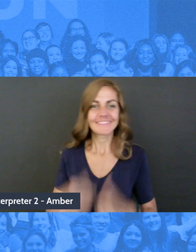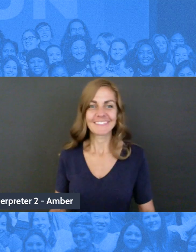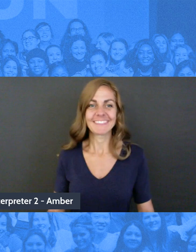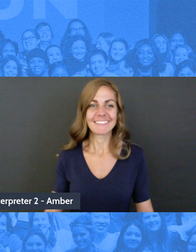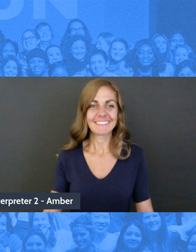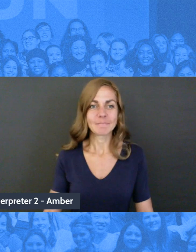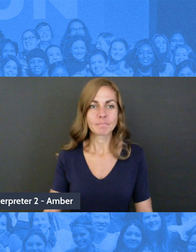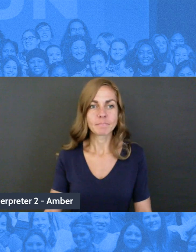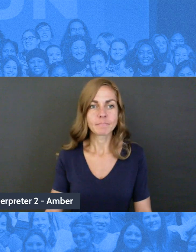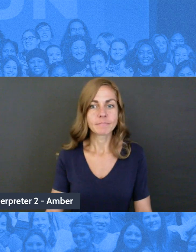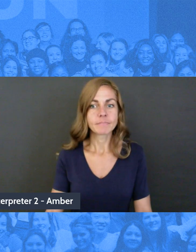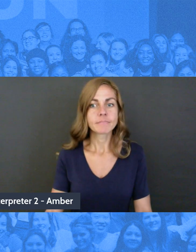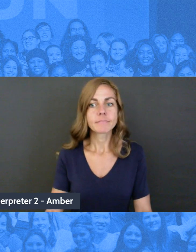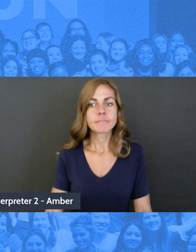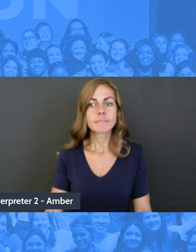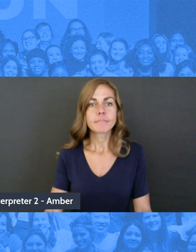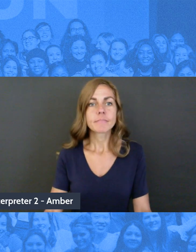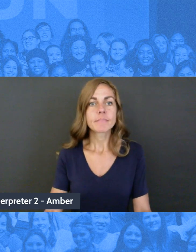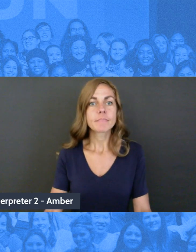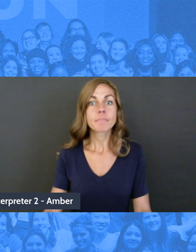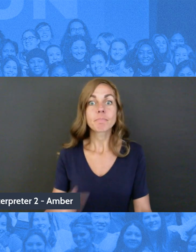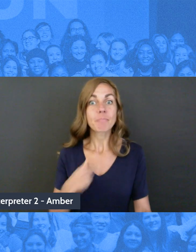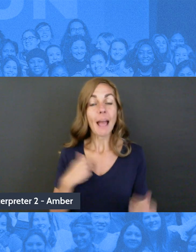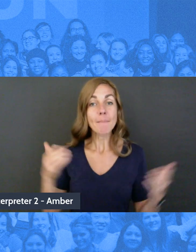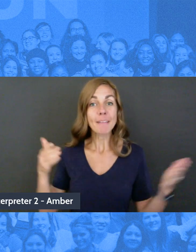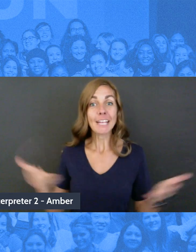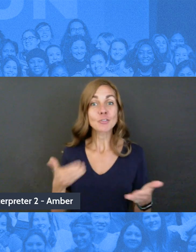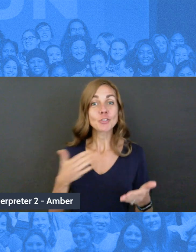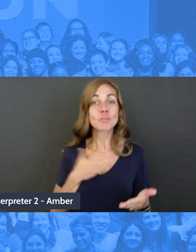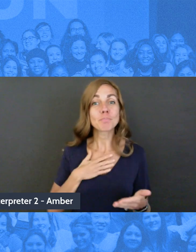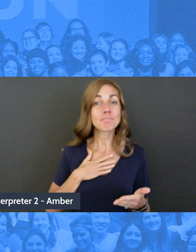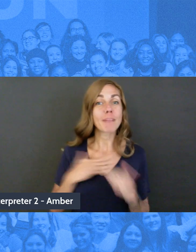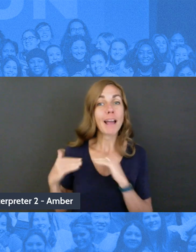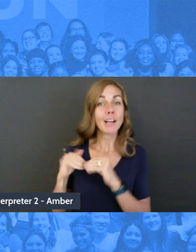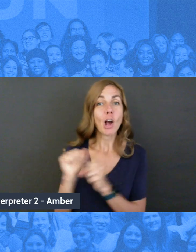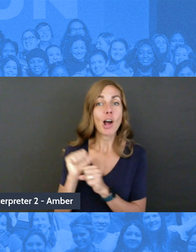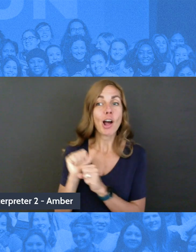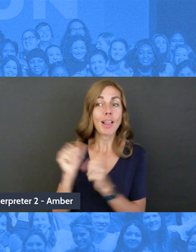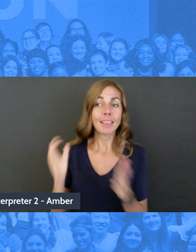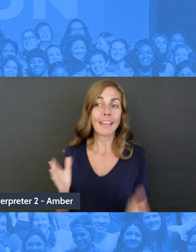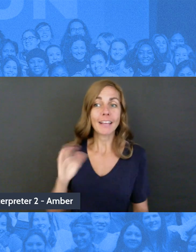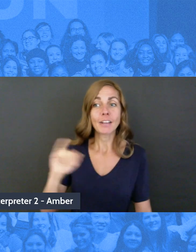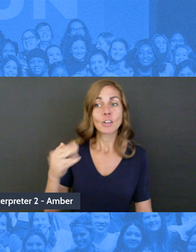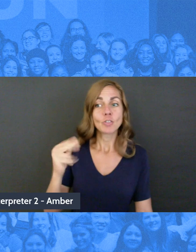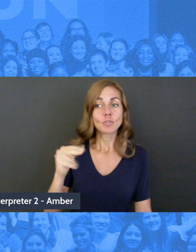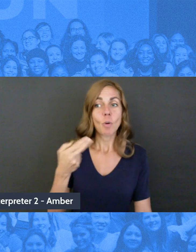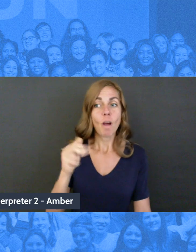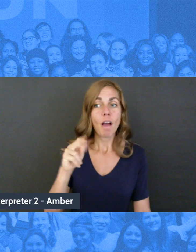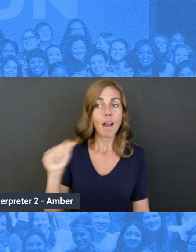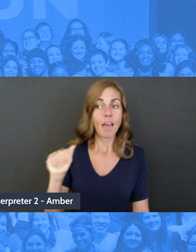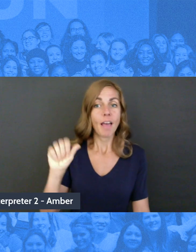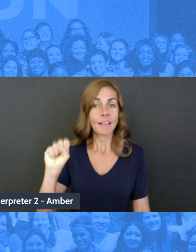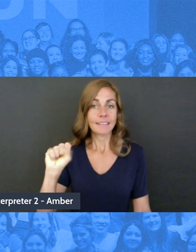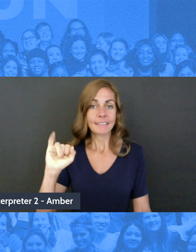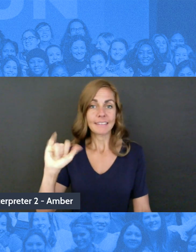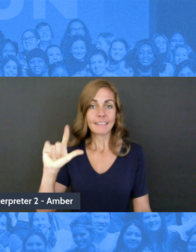So now I would like to introduce my colleague, Johanna Silva Waki, she's the Vice President of Training and Community Engagement,